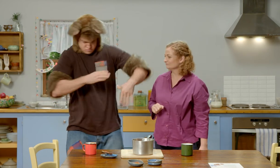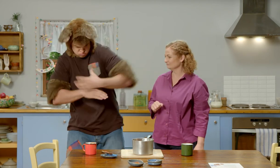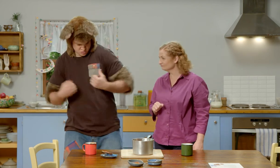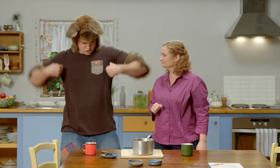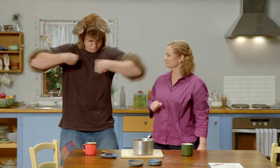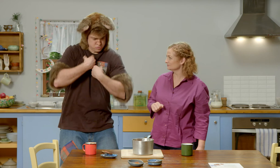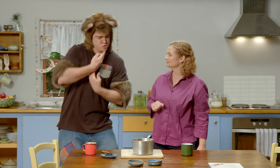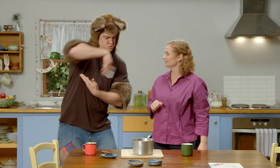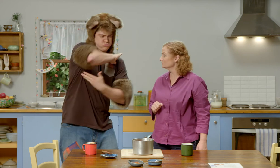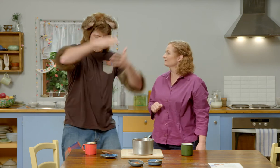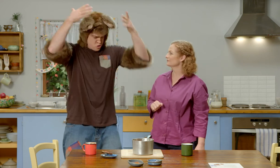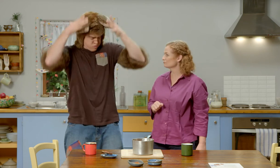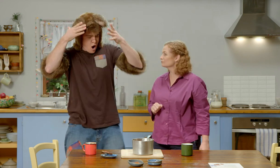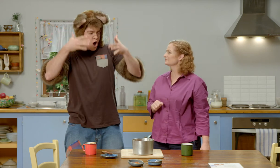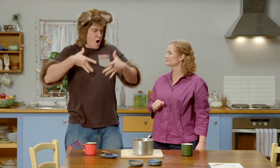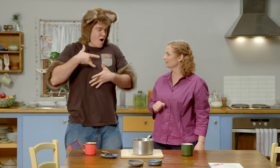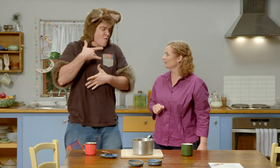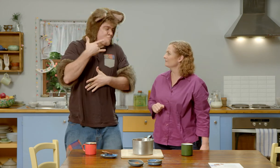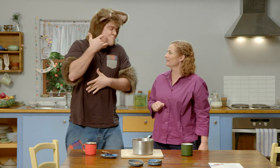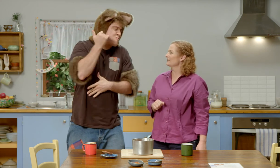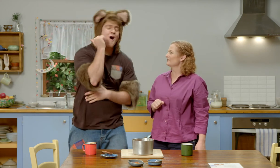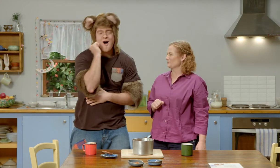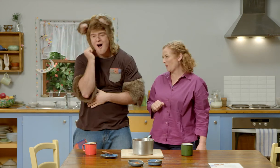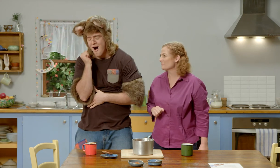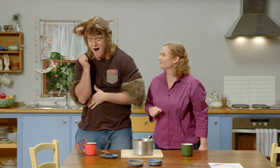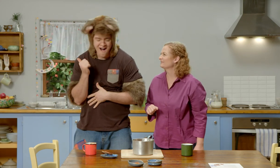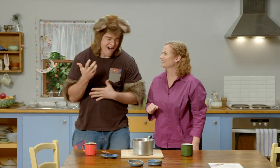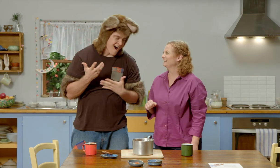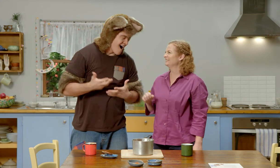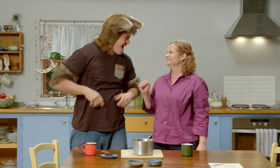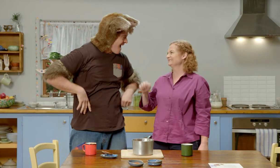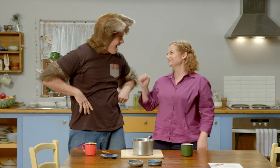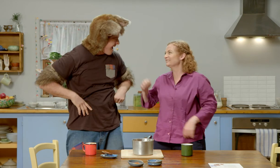then I put my boots on, my jacket, scarf and beanie and then I felt all warm.